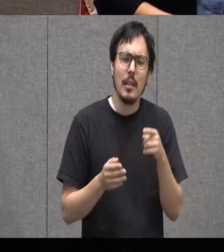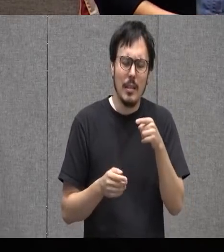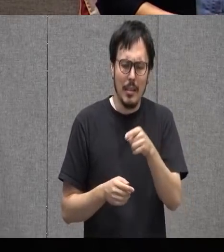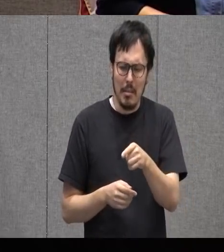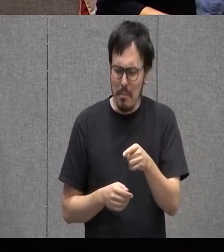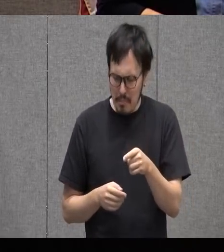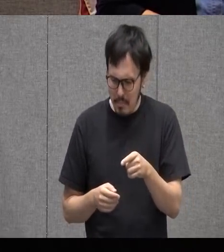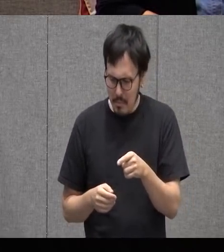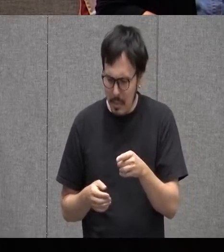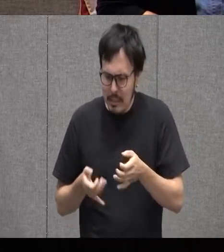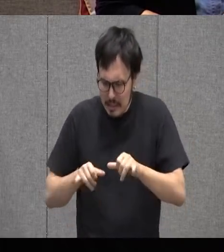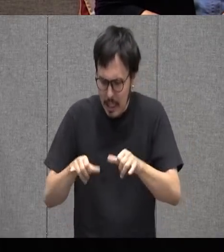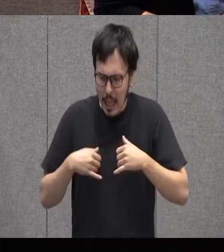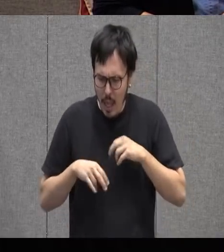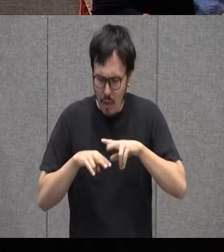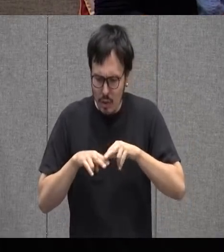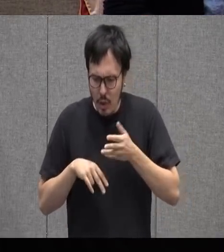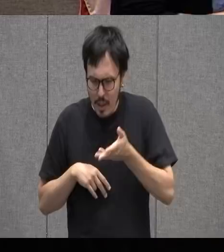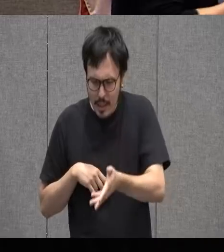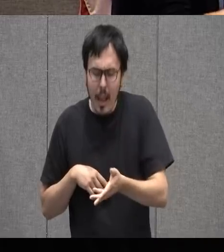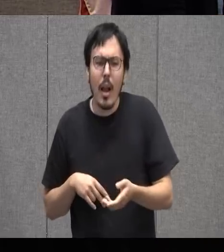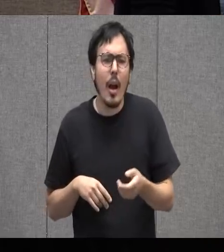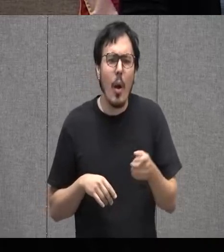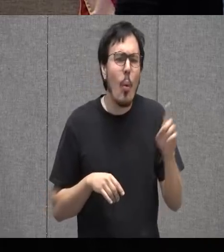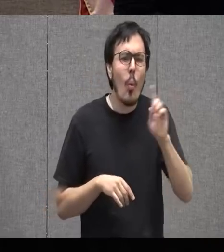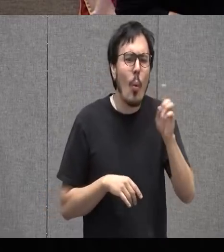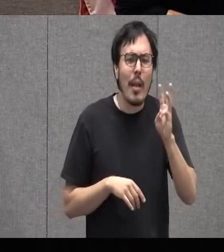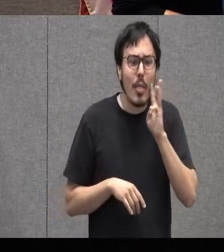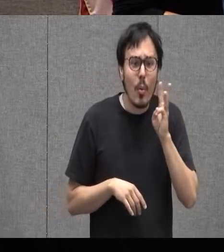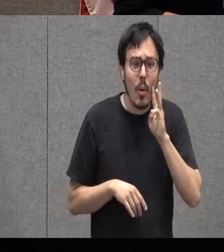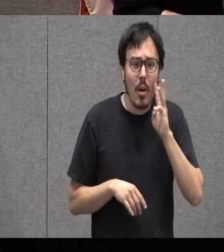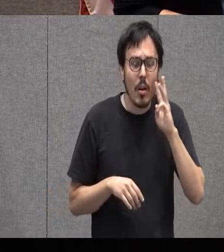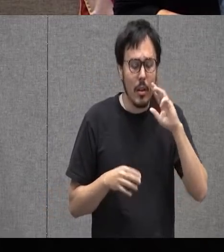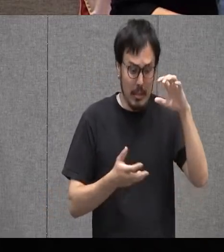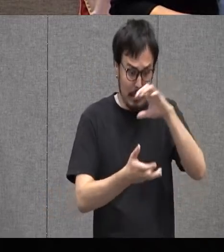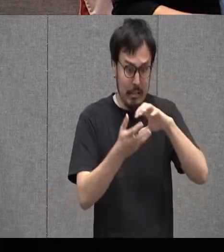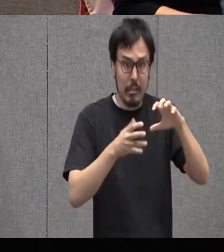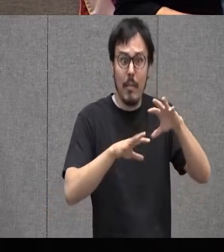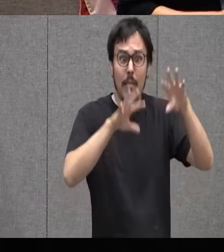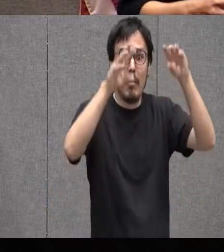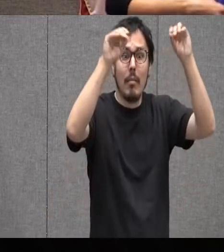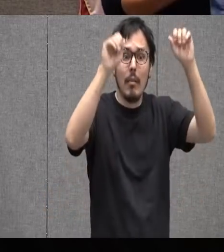It completely evaporated. When I combined my table salt with my water